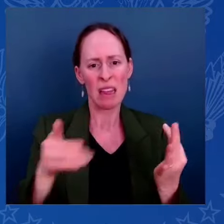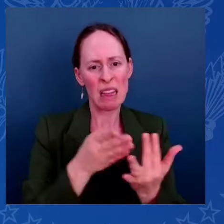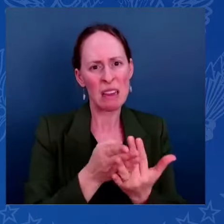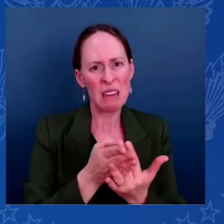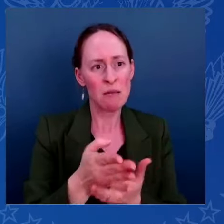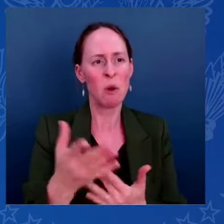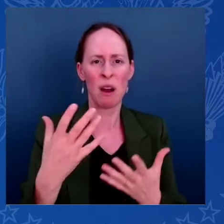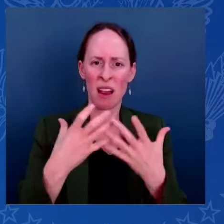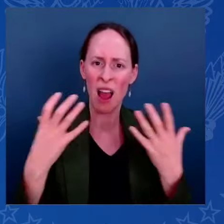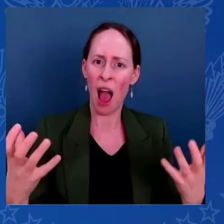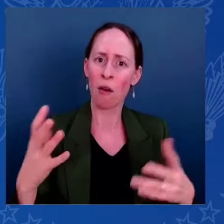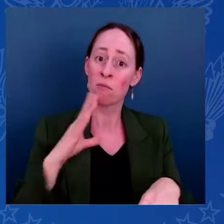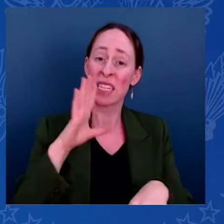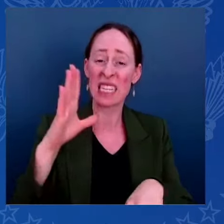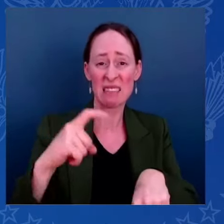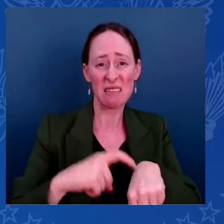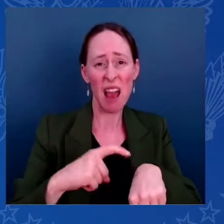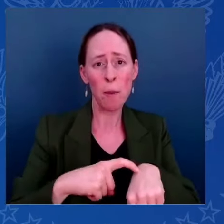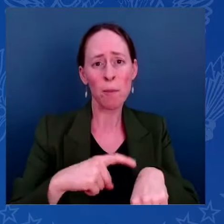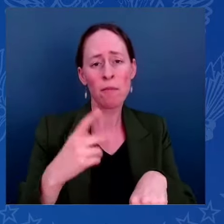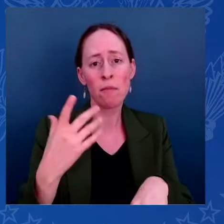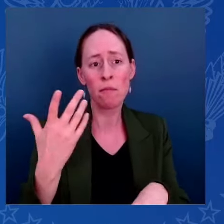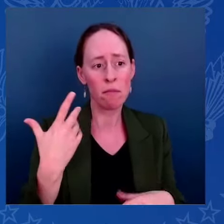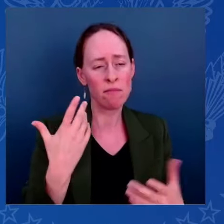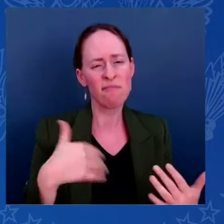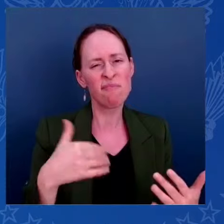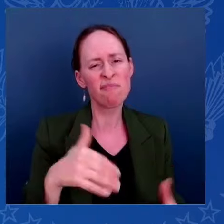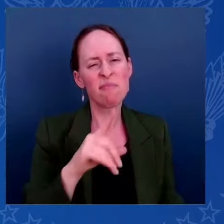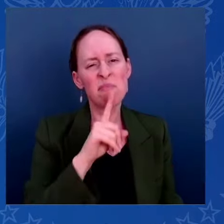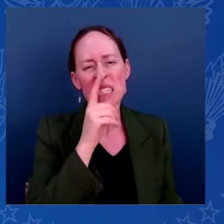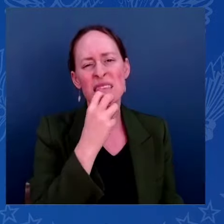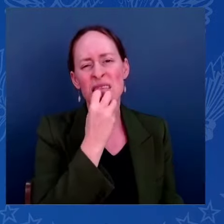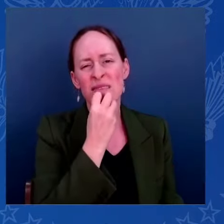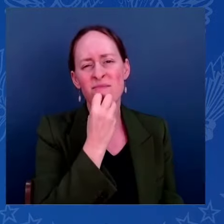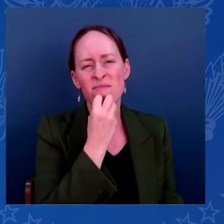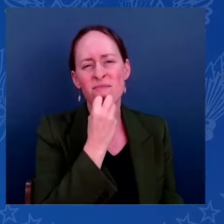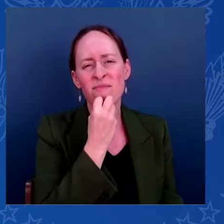Joe created ARPA-H, the Advanced Research Projects Agency for Health,